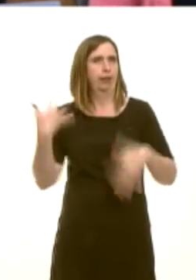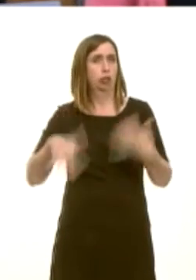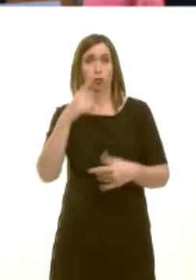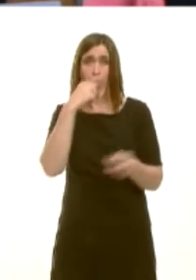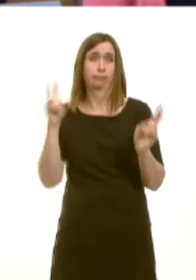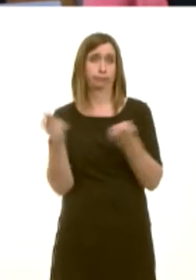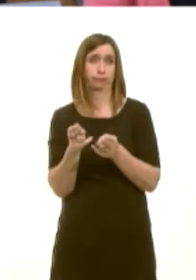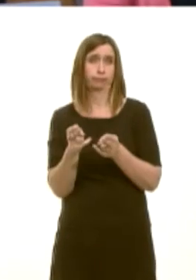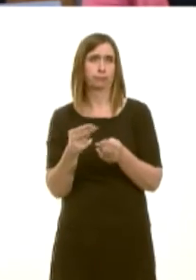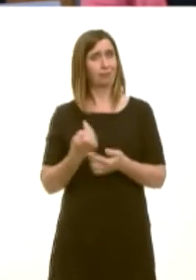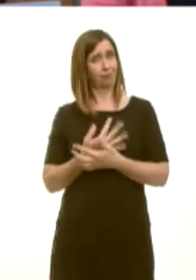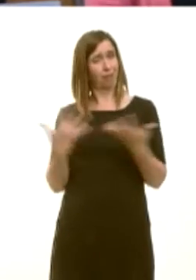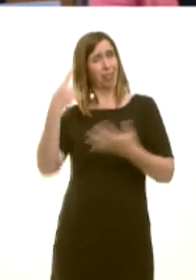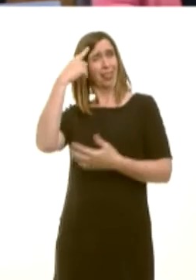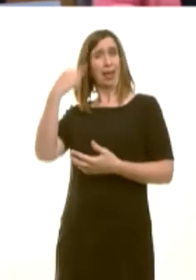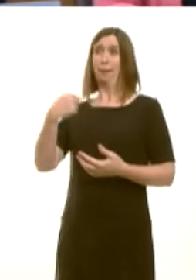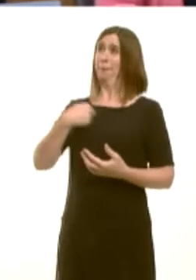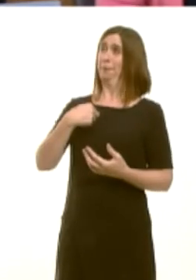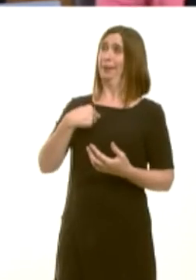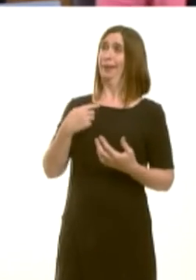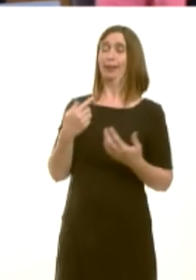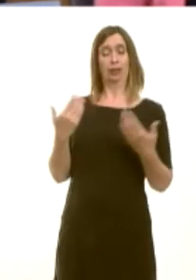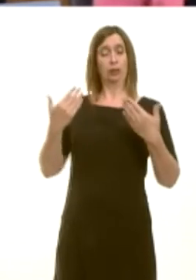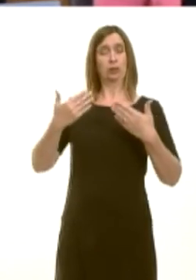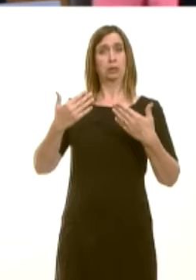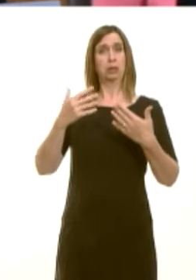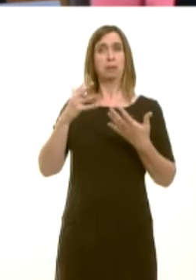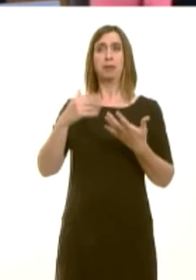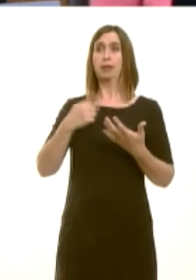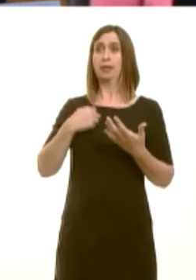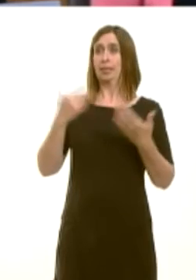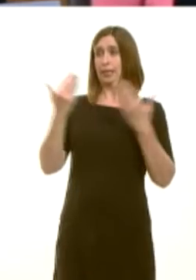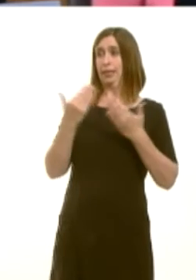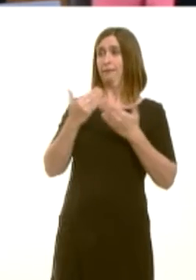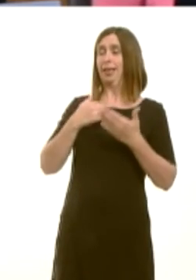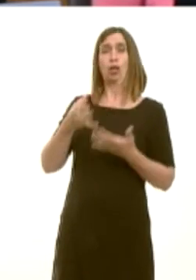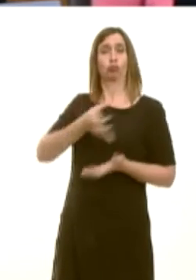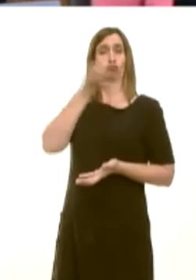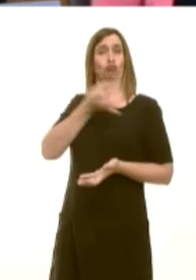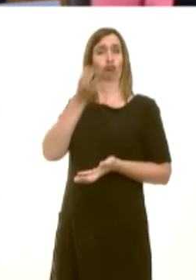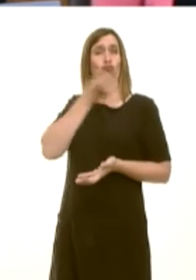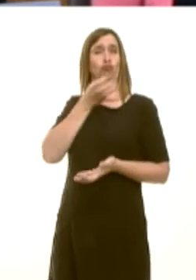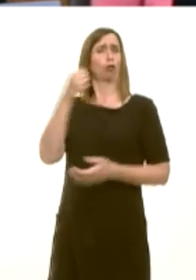assume that if they watch what they drink in the evening then thatís fine, but, of